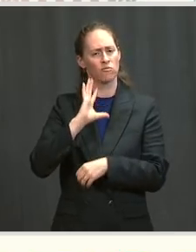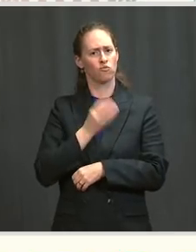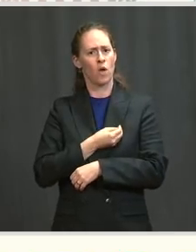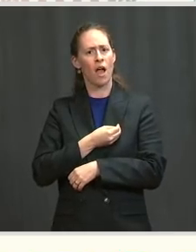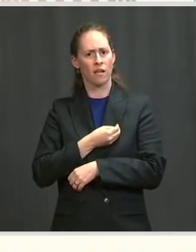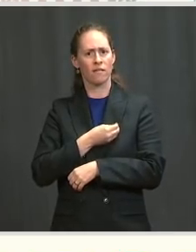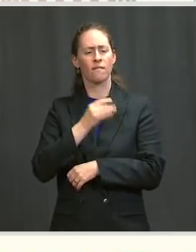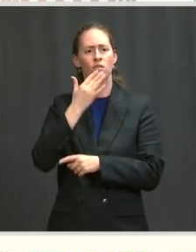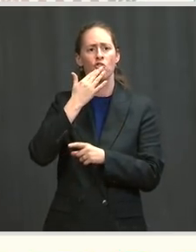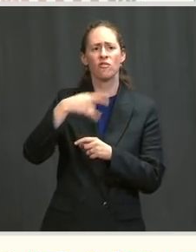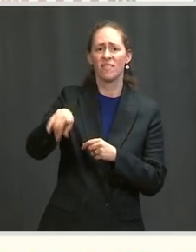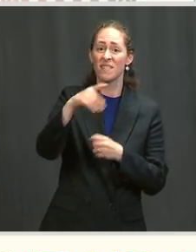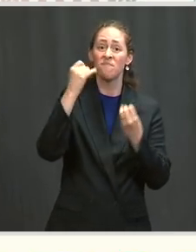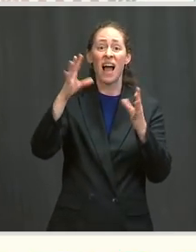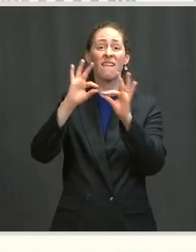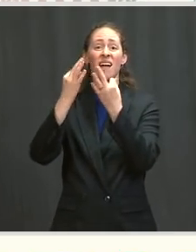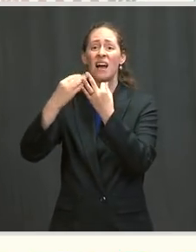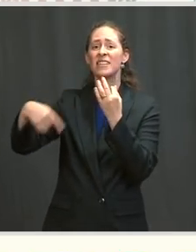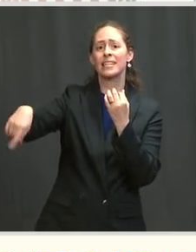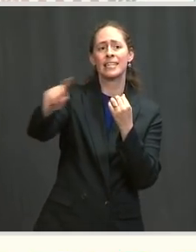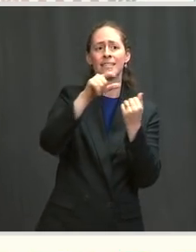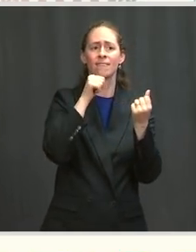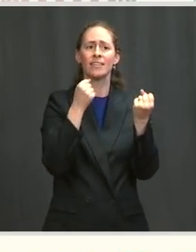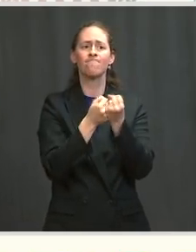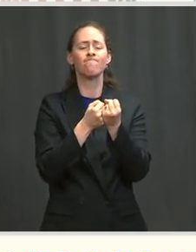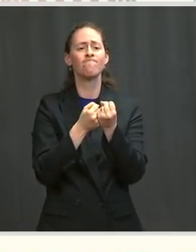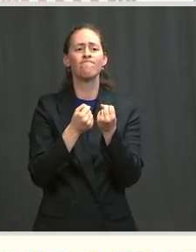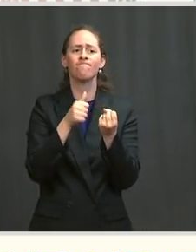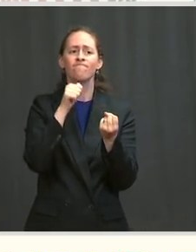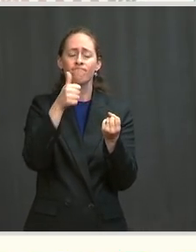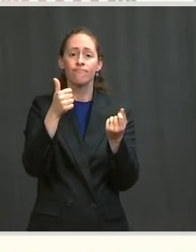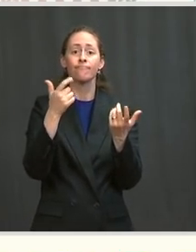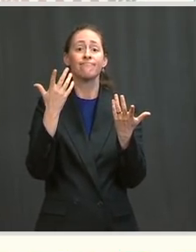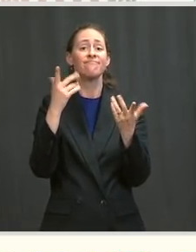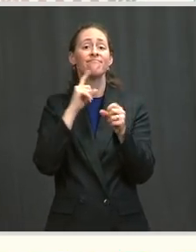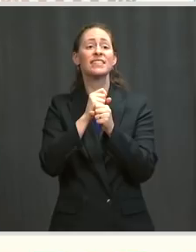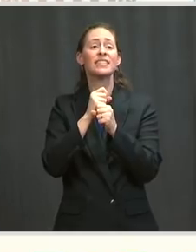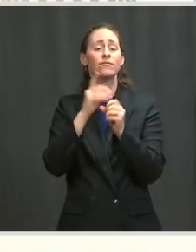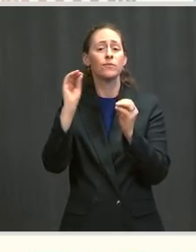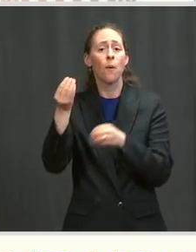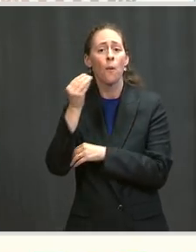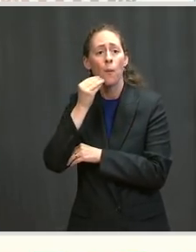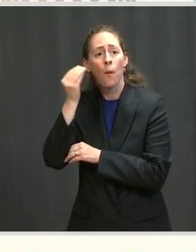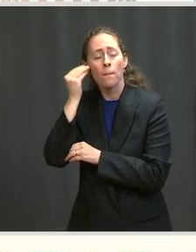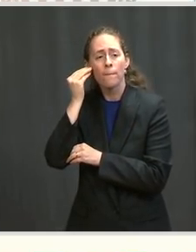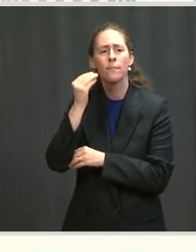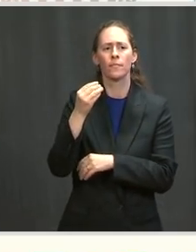and therefore experience homelessness. Two of my siblings are young, transgender, women of color